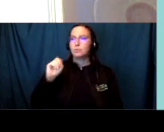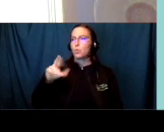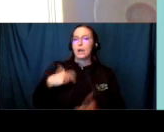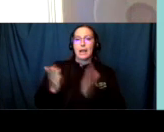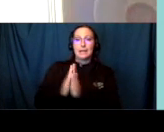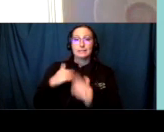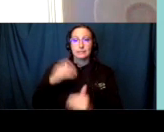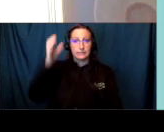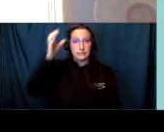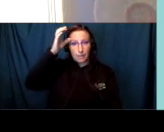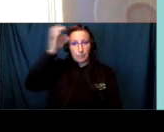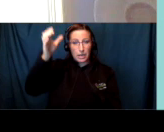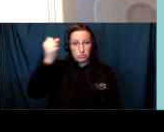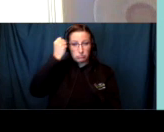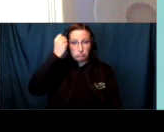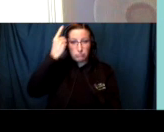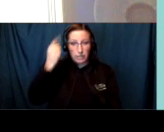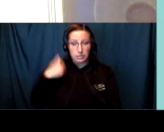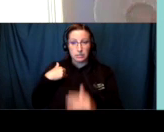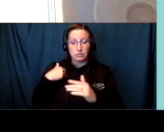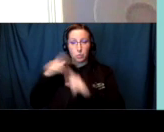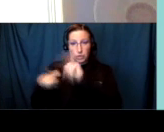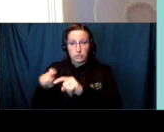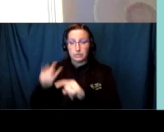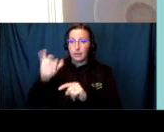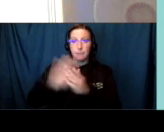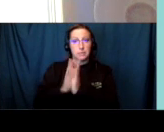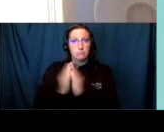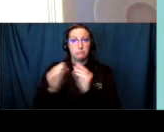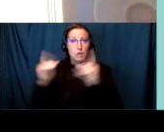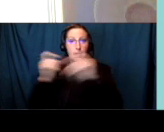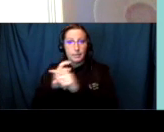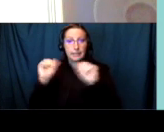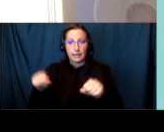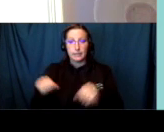before that makes it more complex. You can start introducing more complex